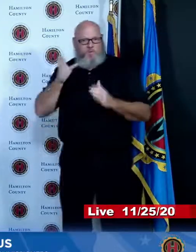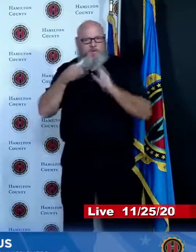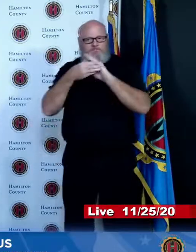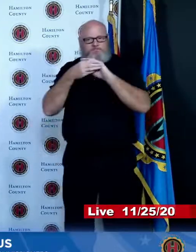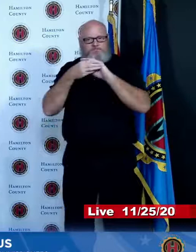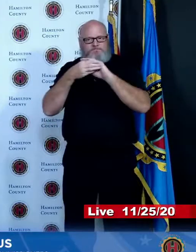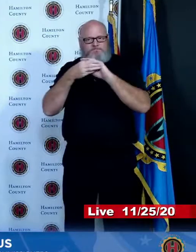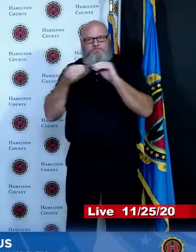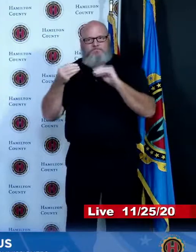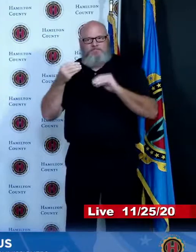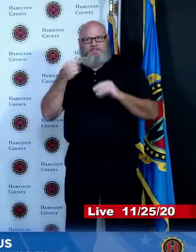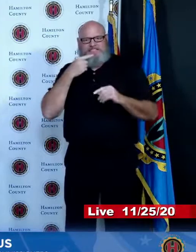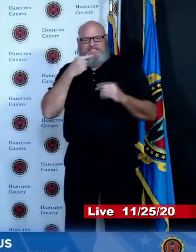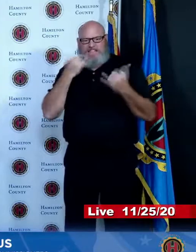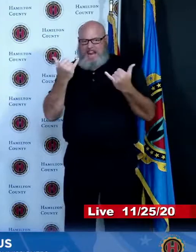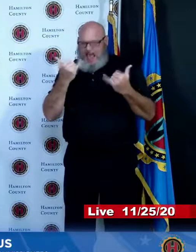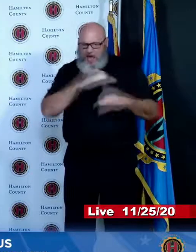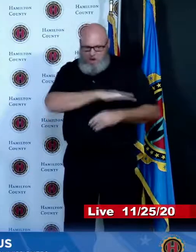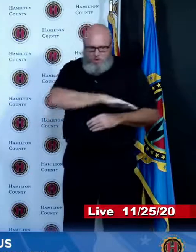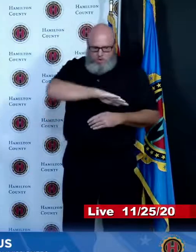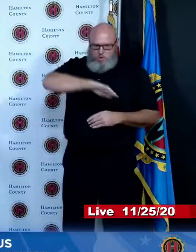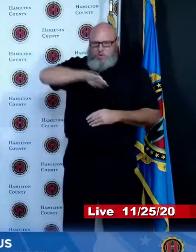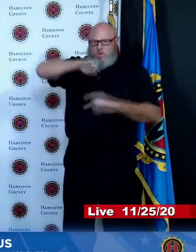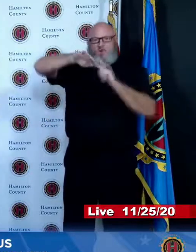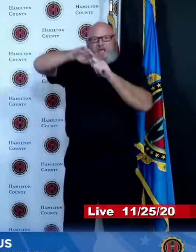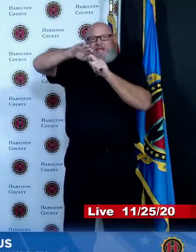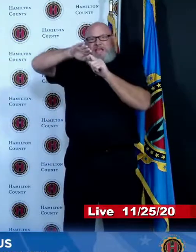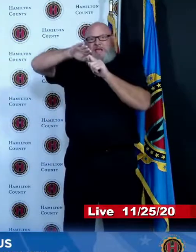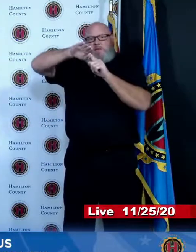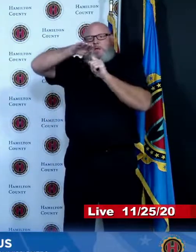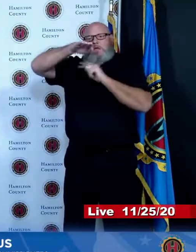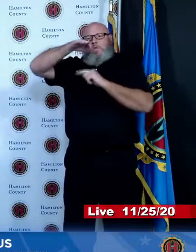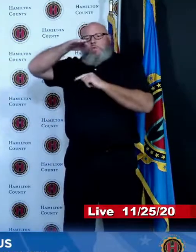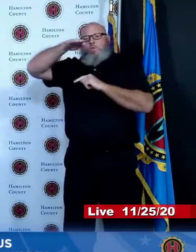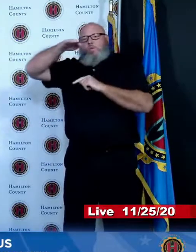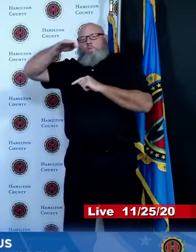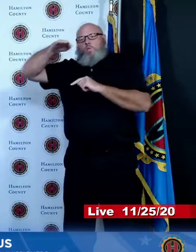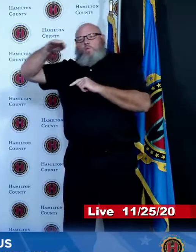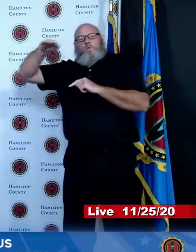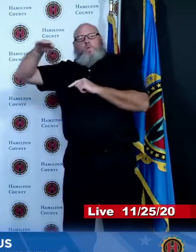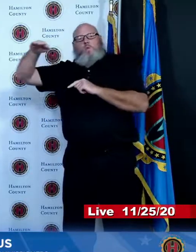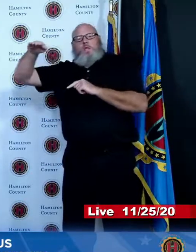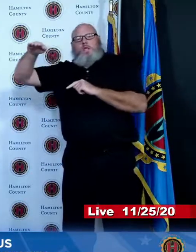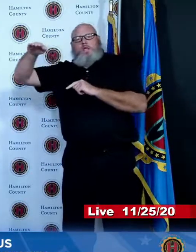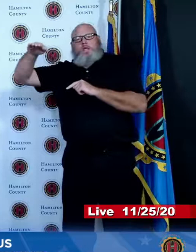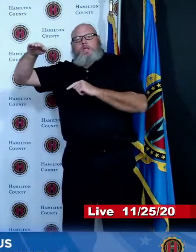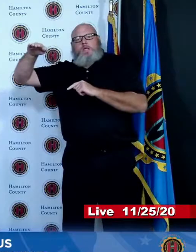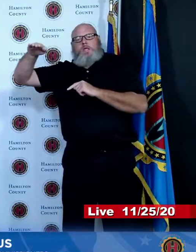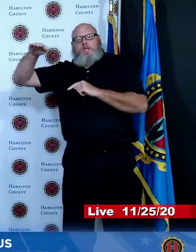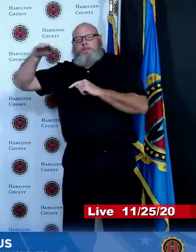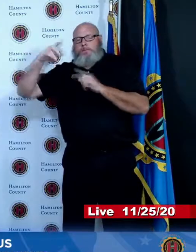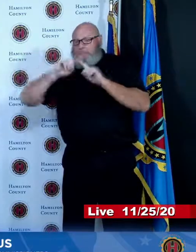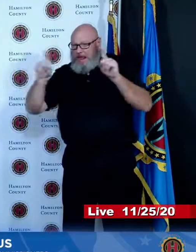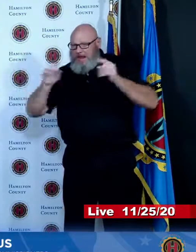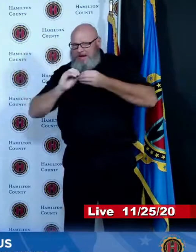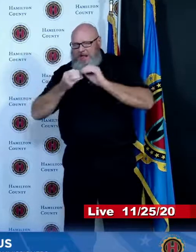plateaued so this week was better than last week where things change quickly as you all know